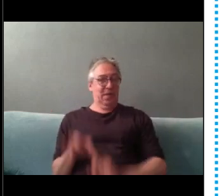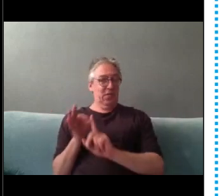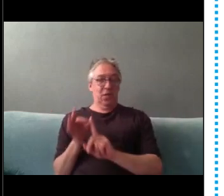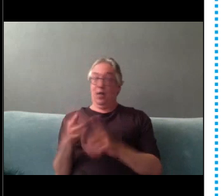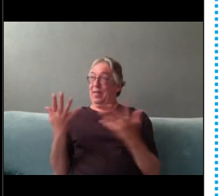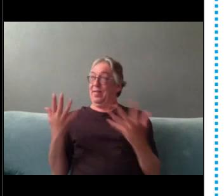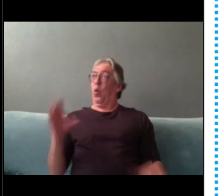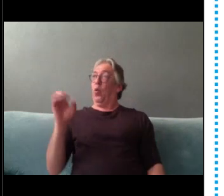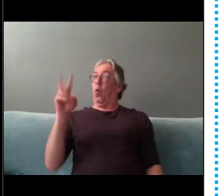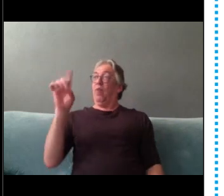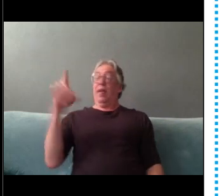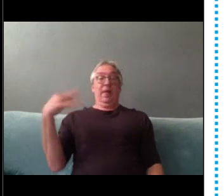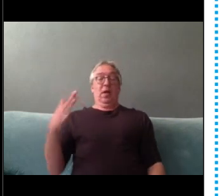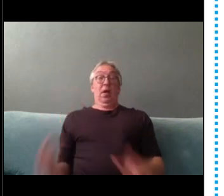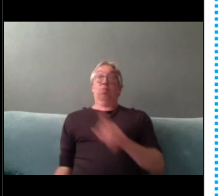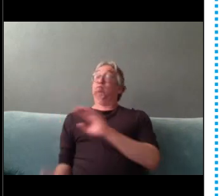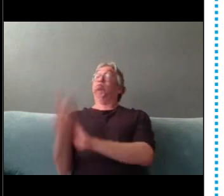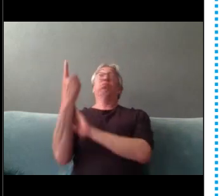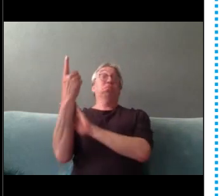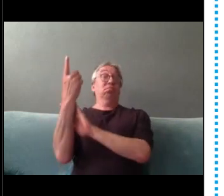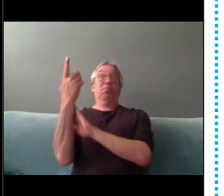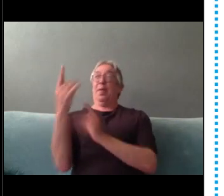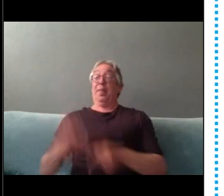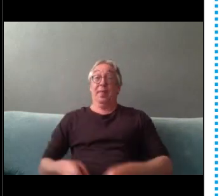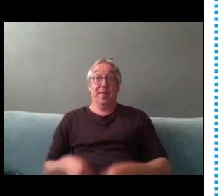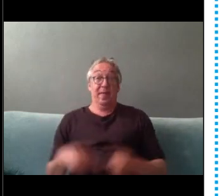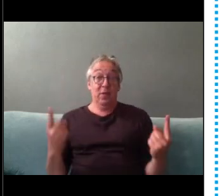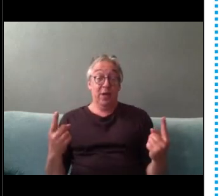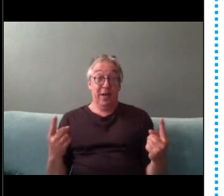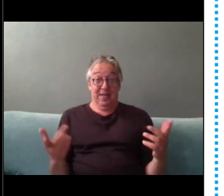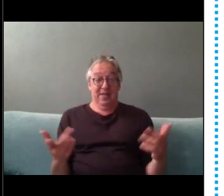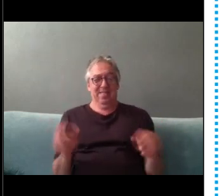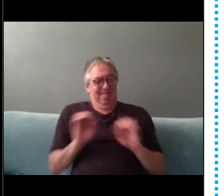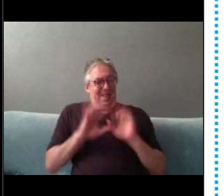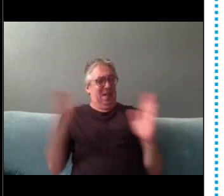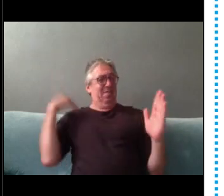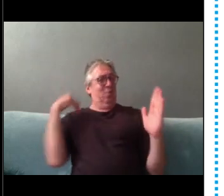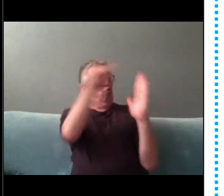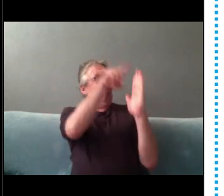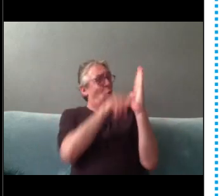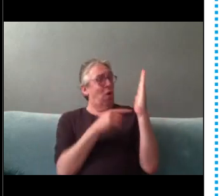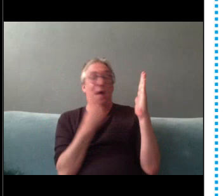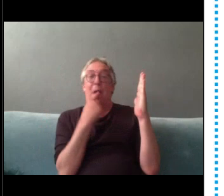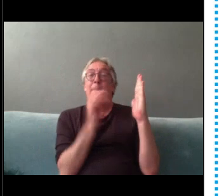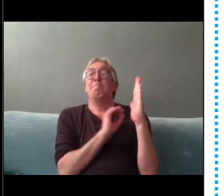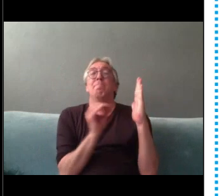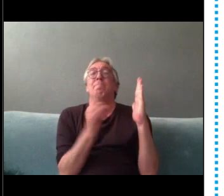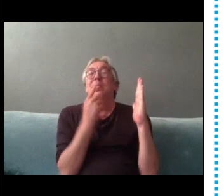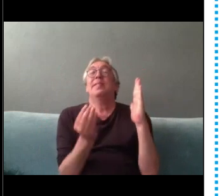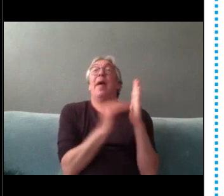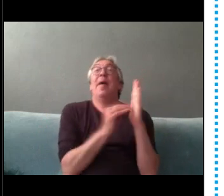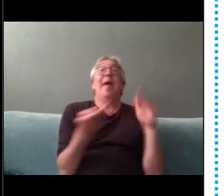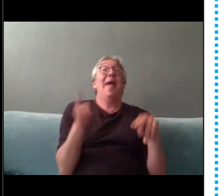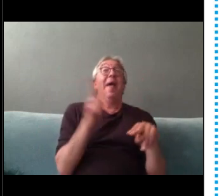And obviously there was no clause in the regulation foreseeing in case of a pandemic, assistance can be stopped, no.